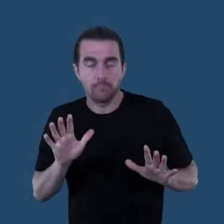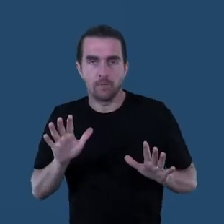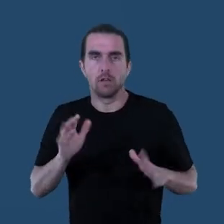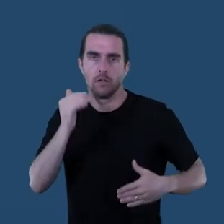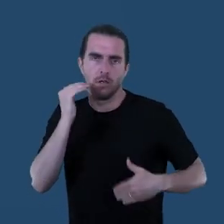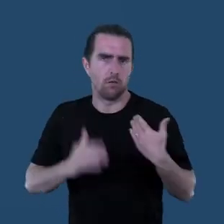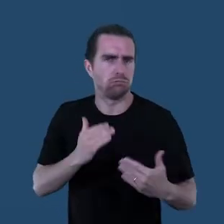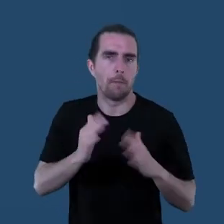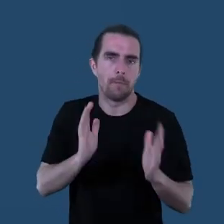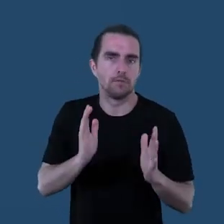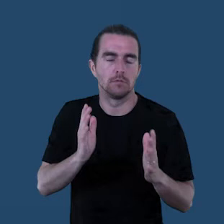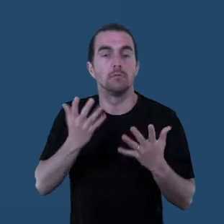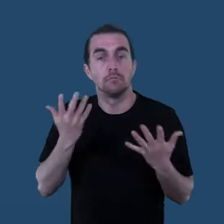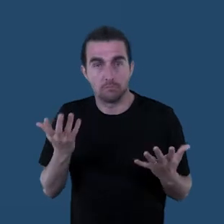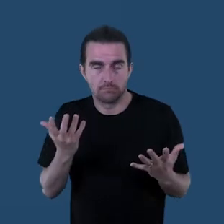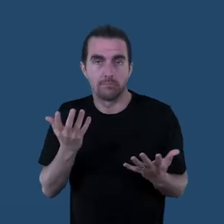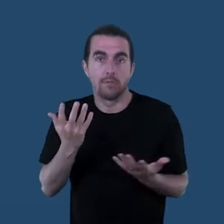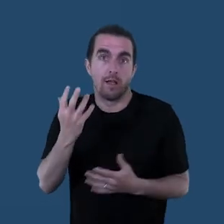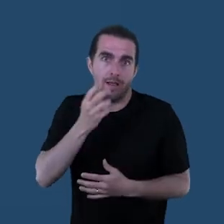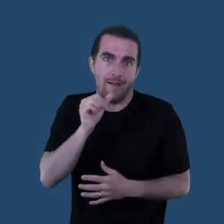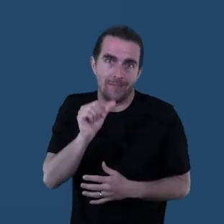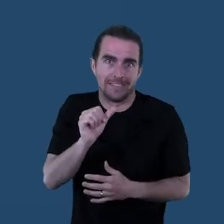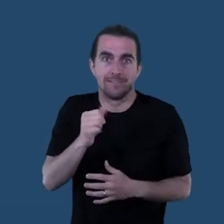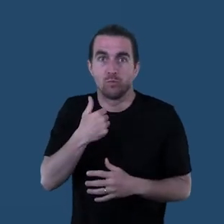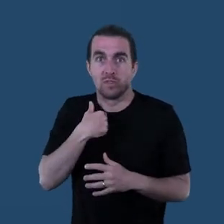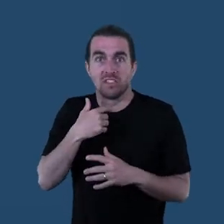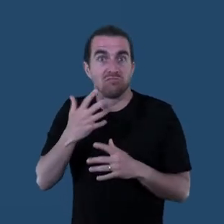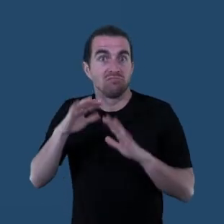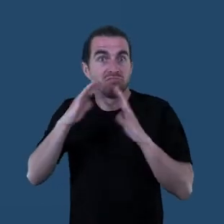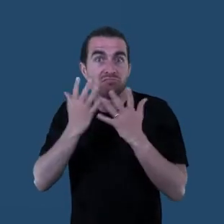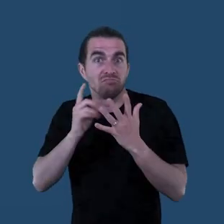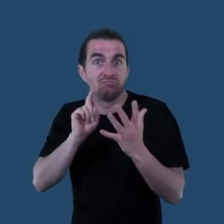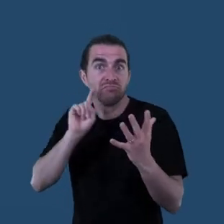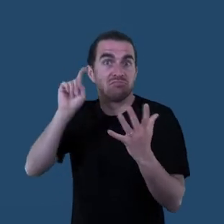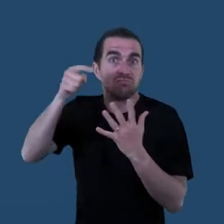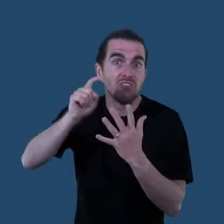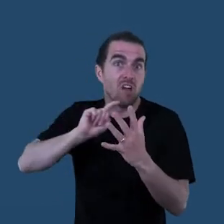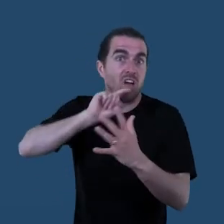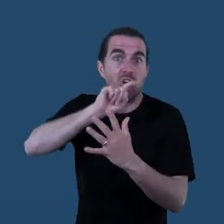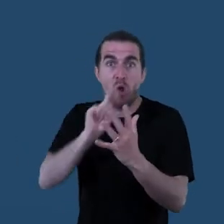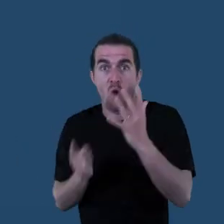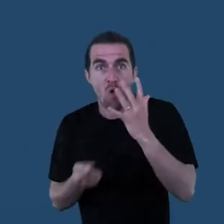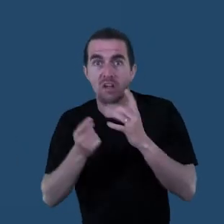We are often, of course, now, when we travel to other parts of the world, being invited by those countries to go there.